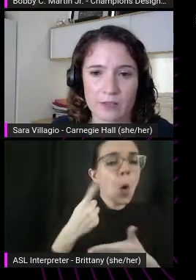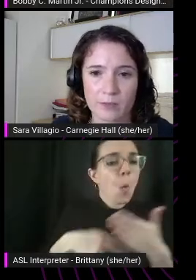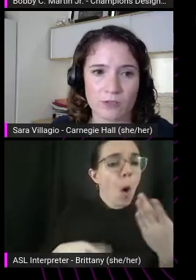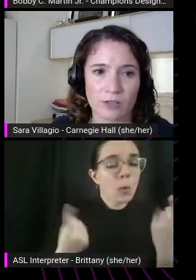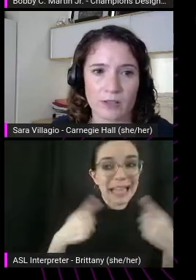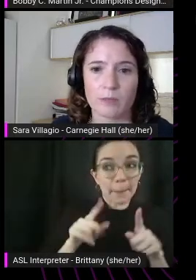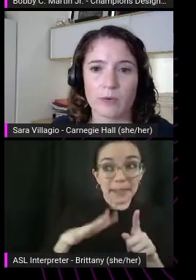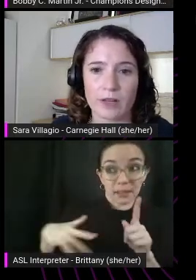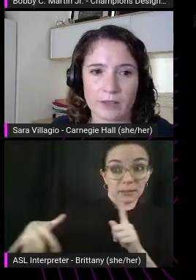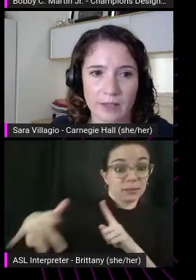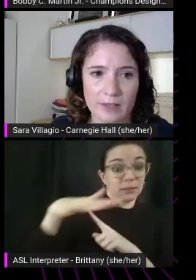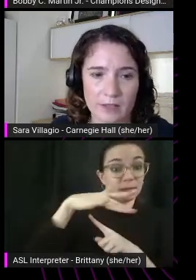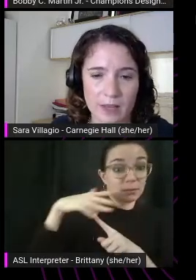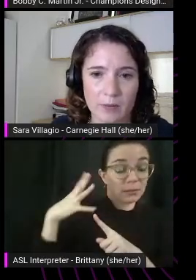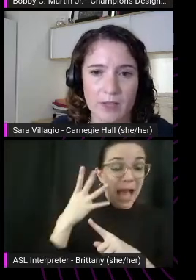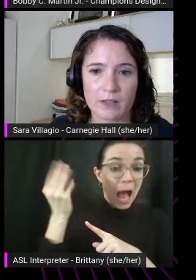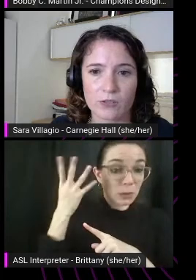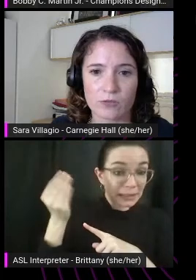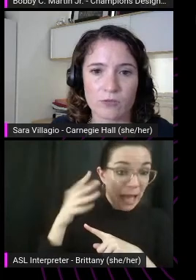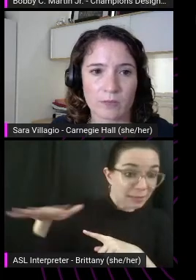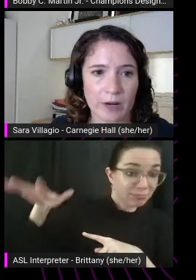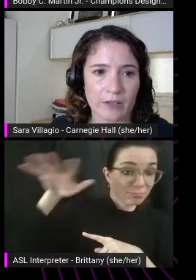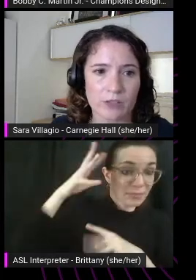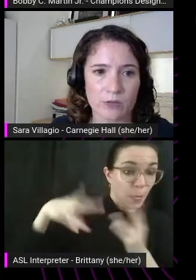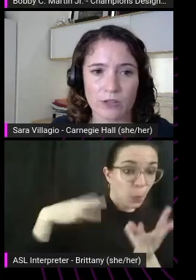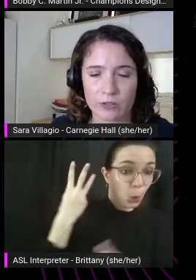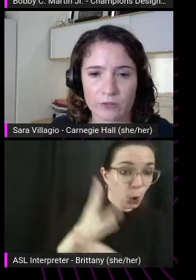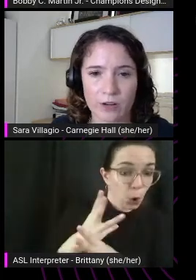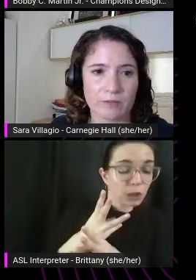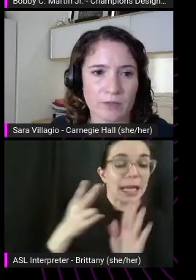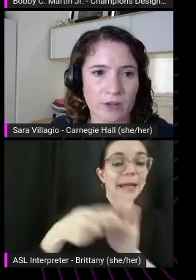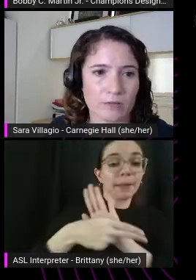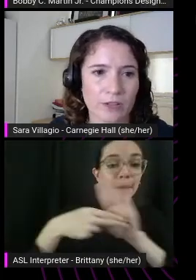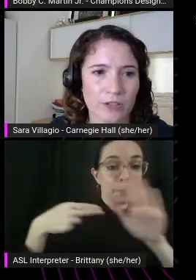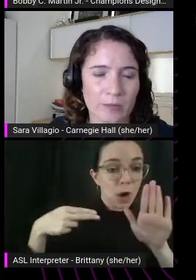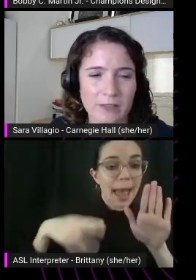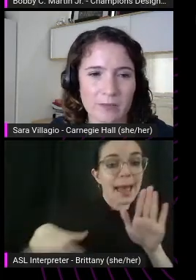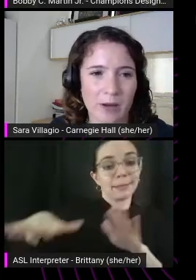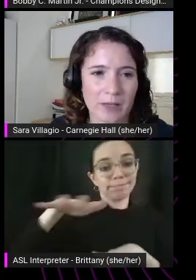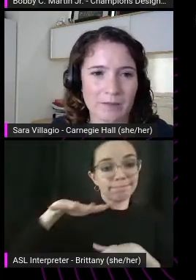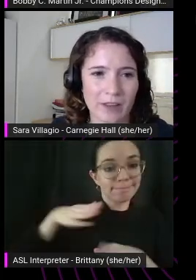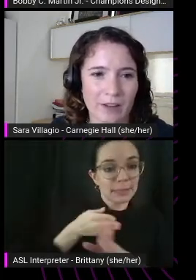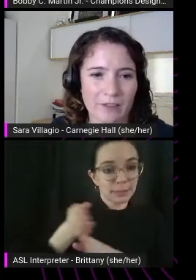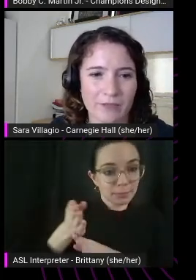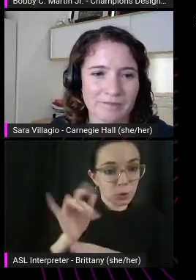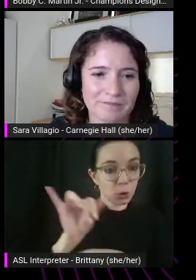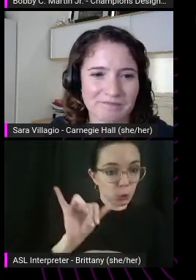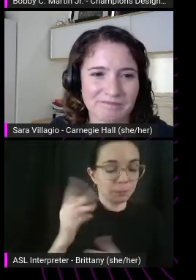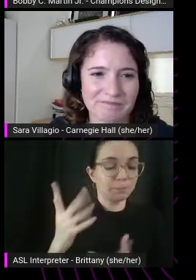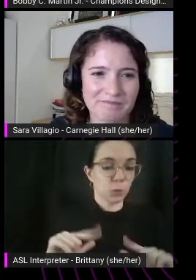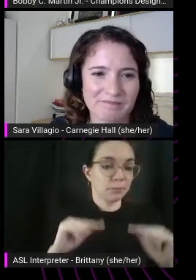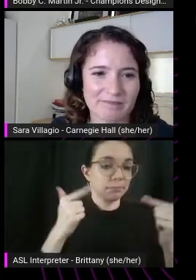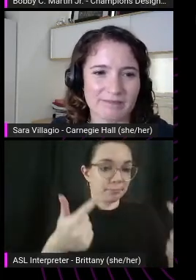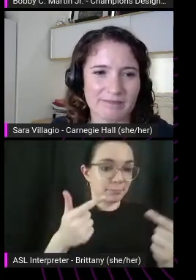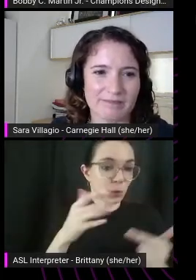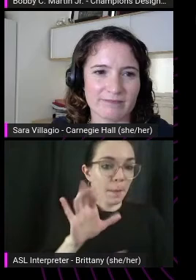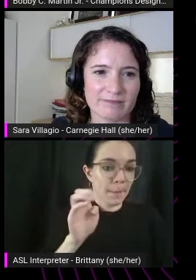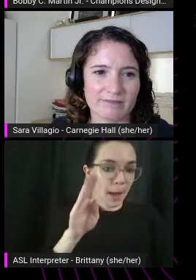especially in the brand landscape to compare to and learn from. So, I'll turn it back to Bobby on that front. Well thank you Sara.